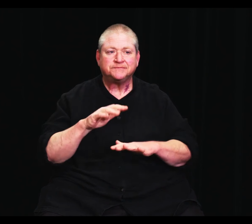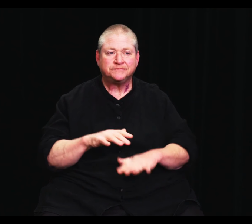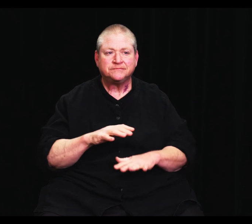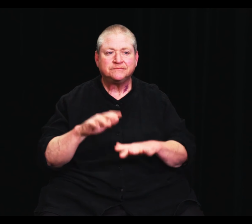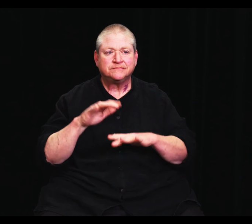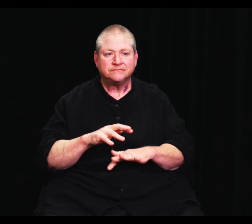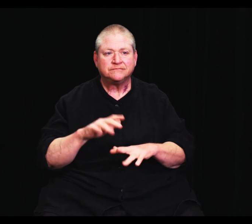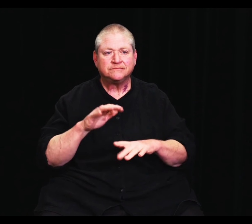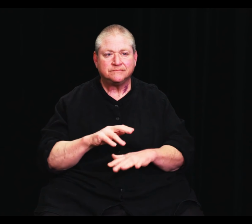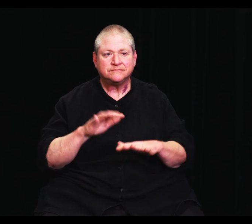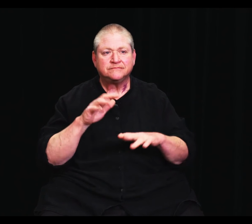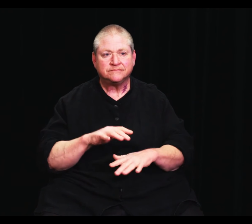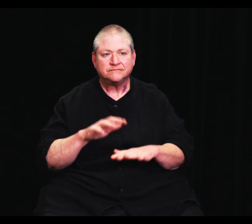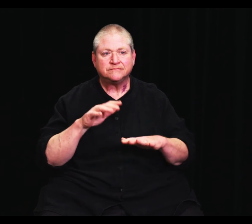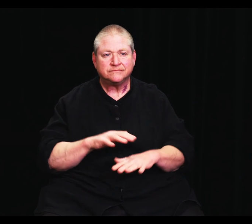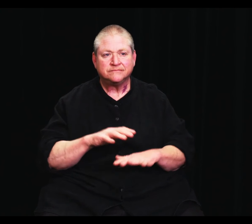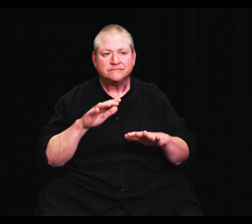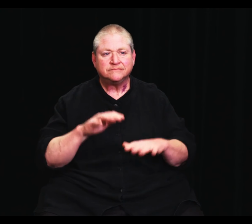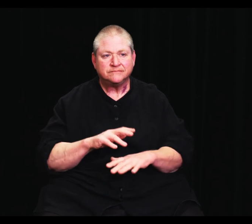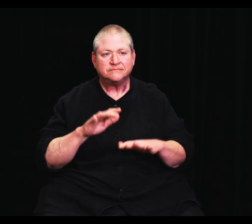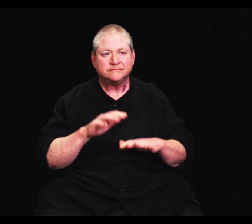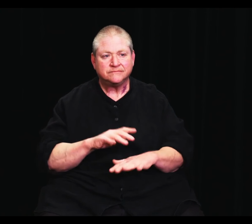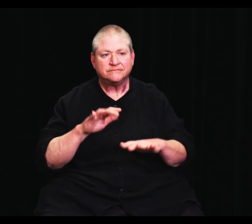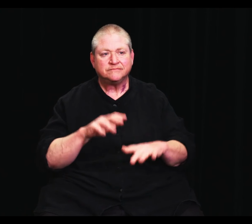from right to left. Congratulations!